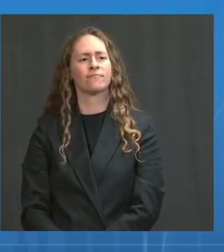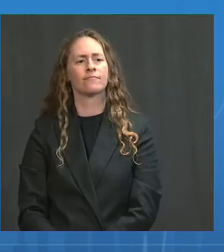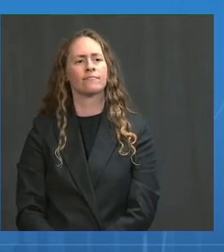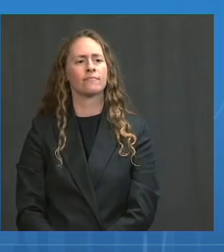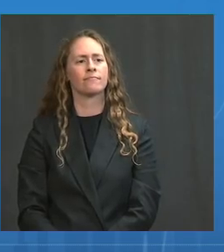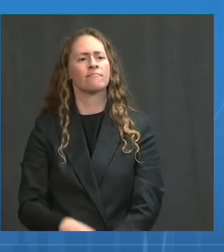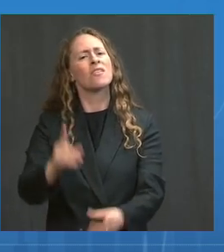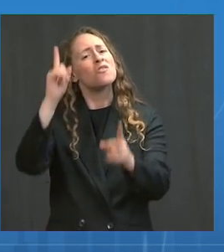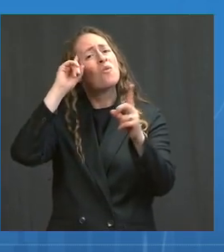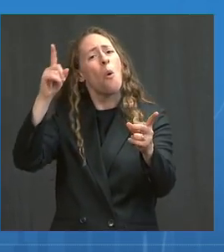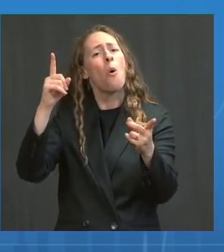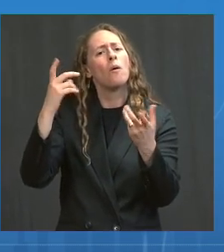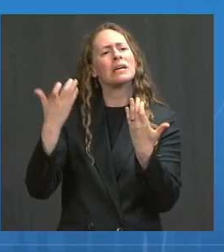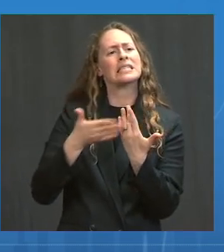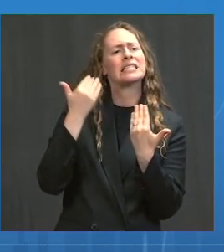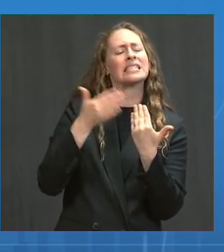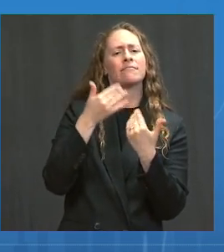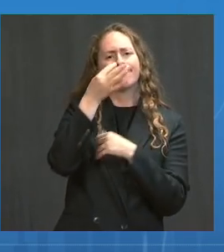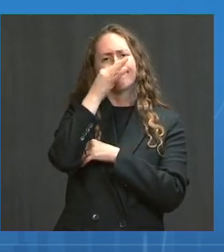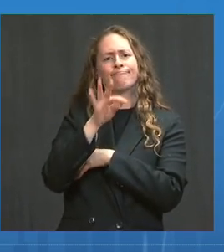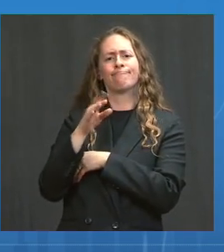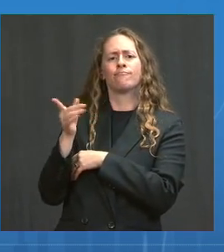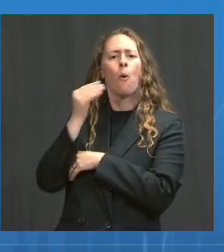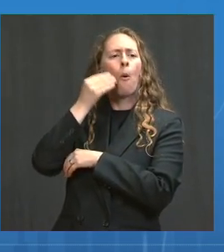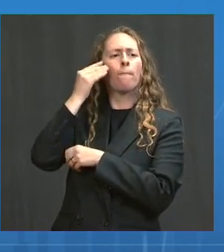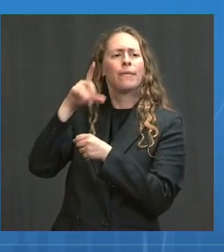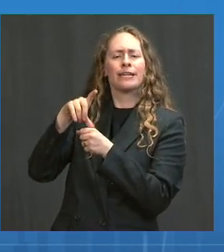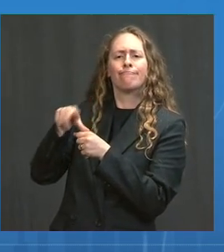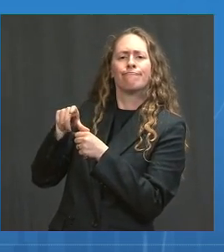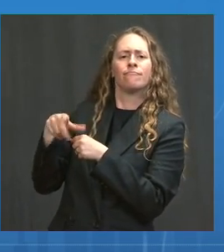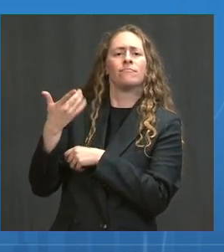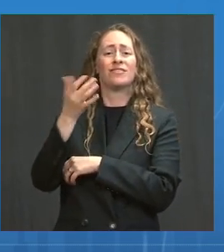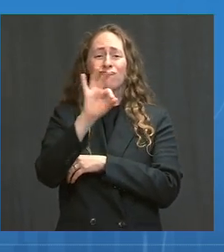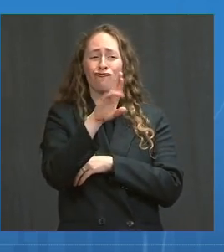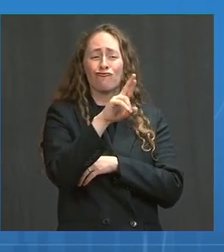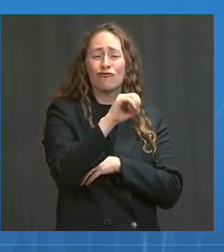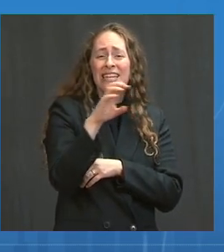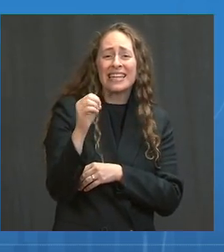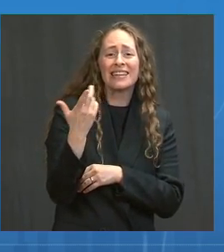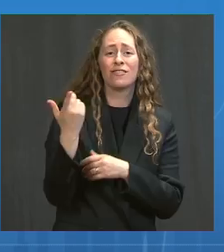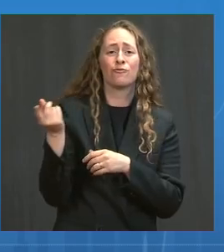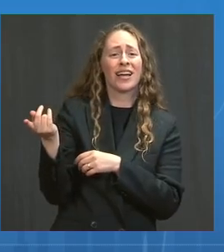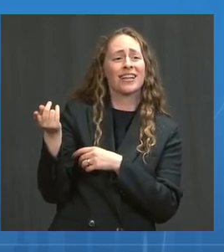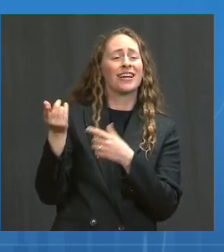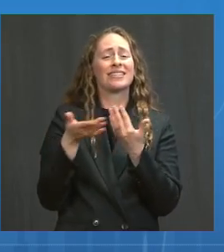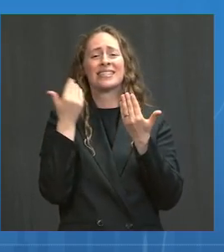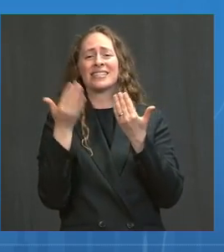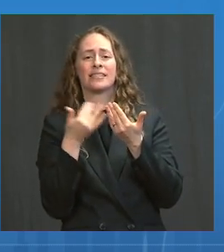Lots of places to get vaccinated. It's free. It's convenient. So we're going to keep doing that, but, right now,